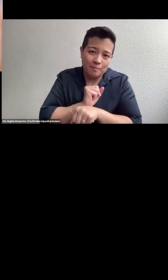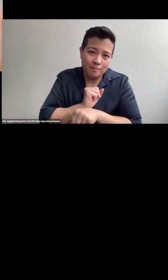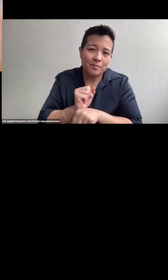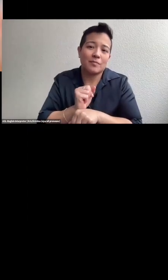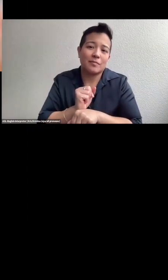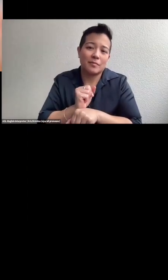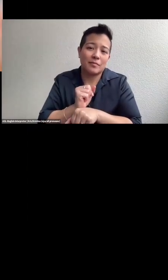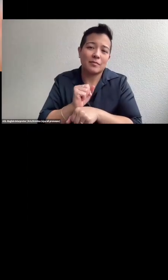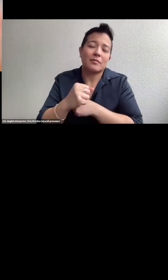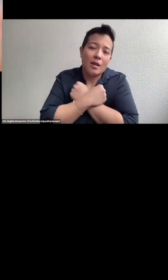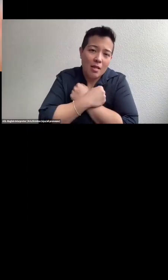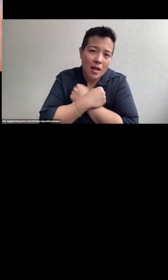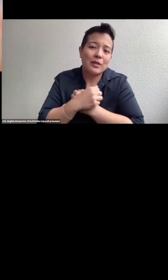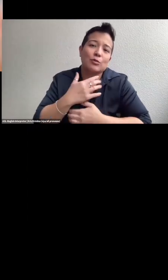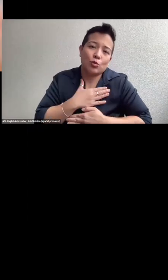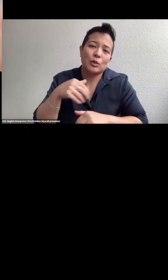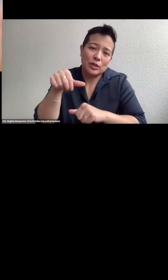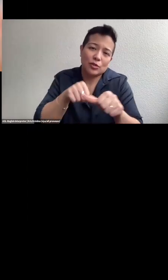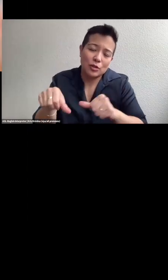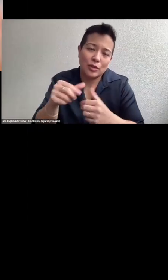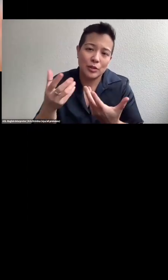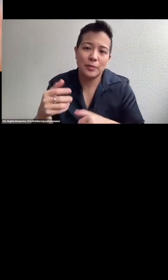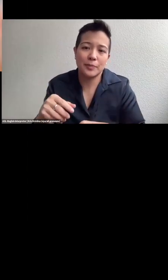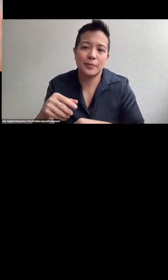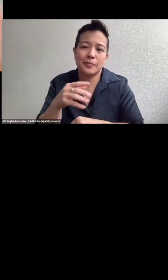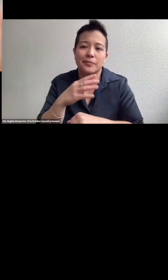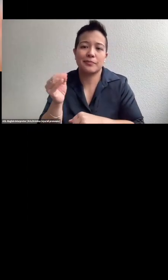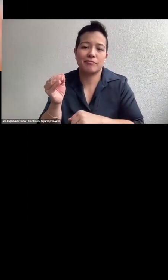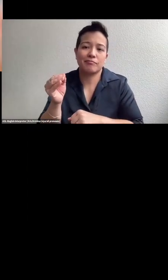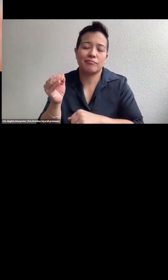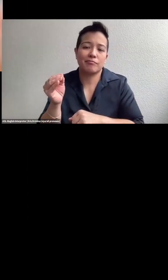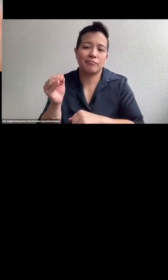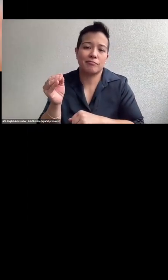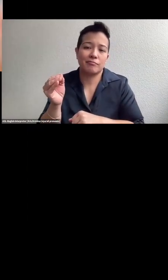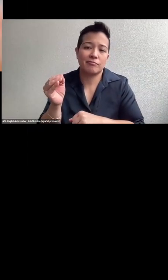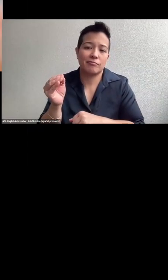love and enjoy each other. And so